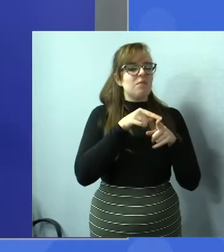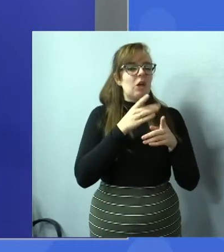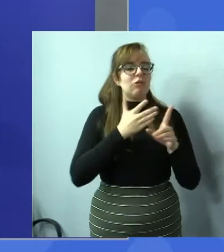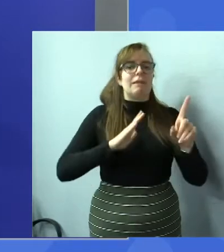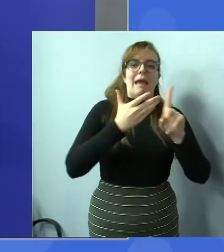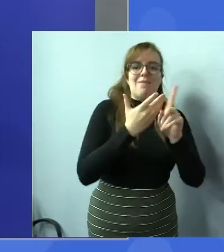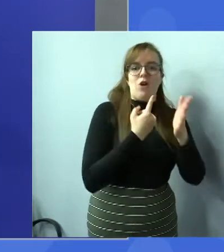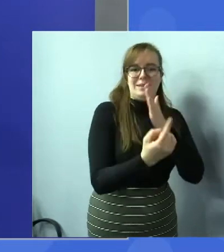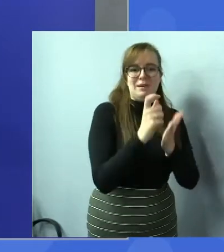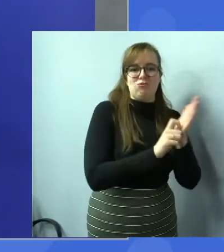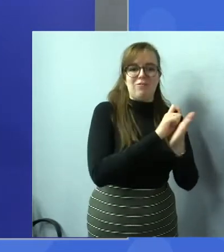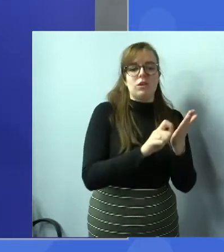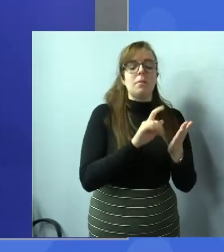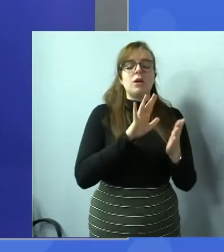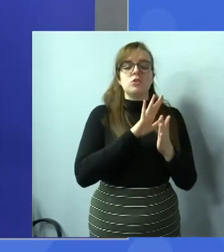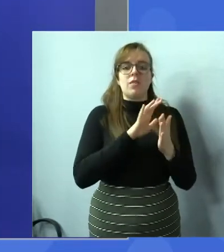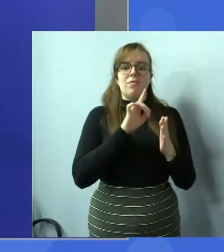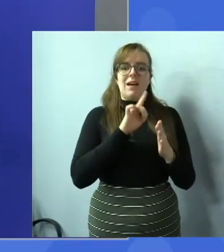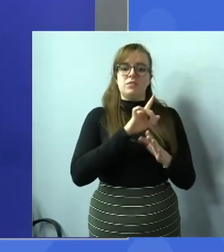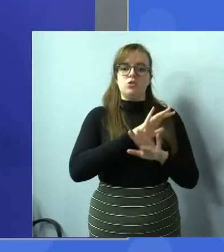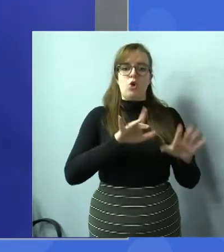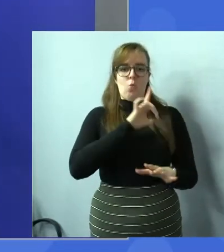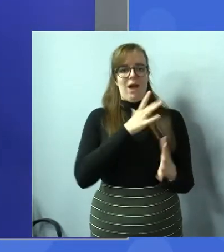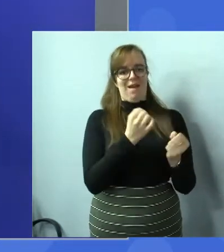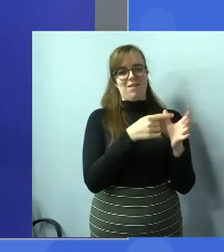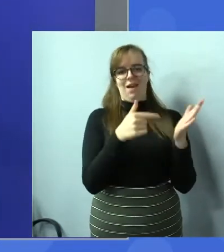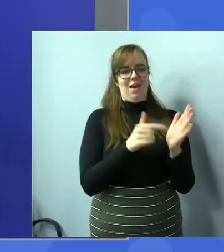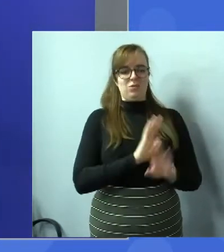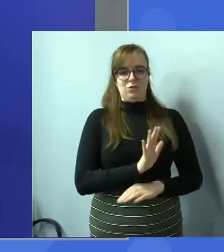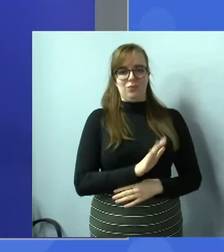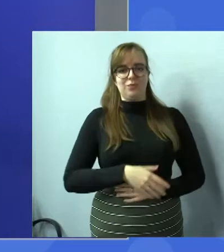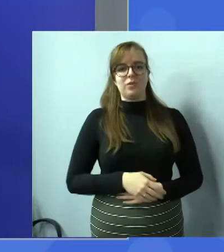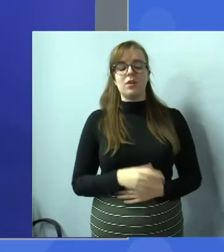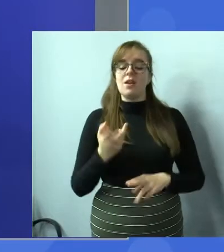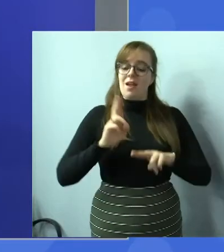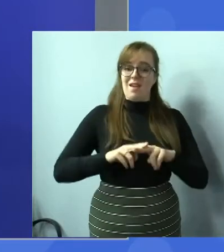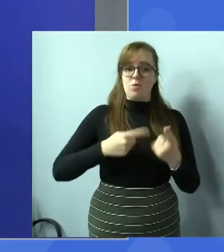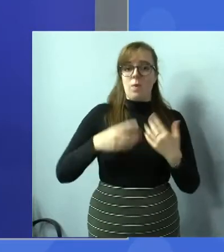about that and so s that as f we do hold an independence referendum part of the